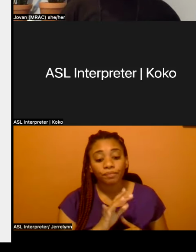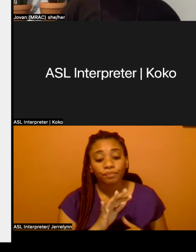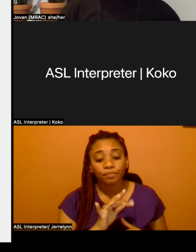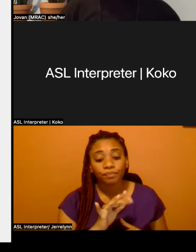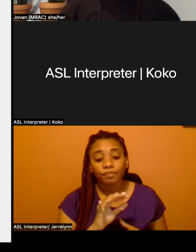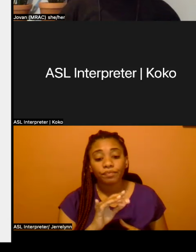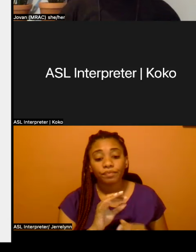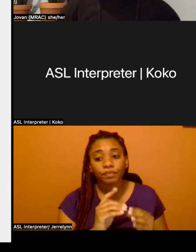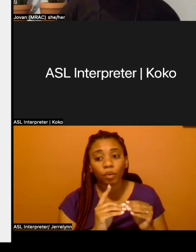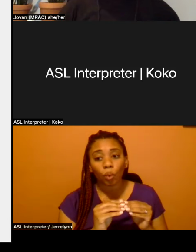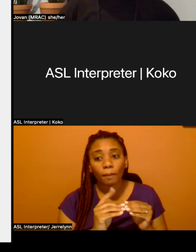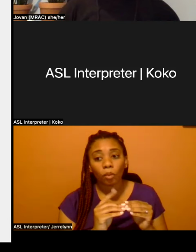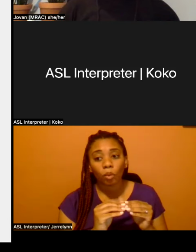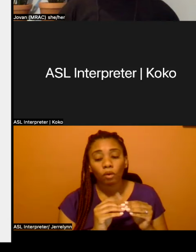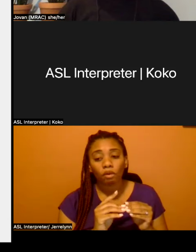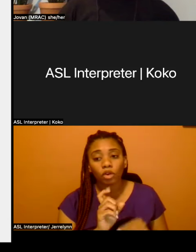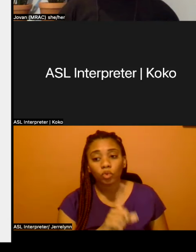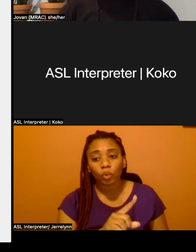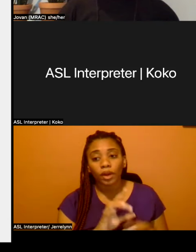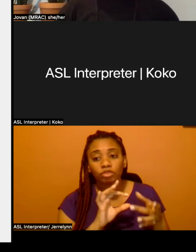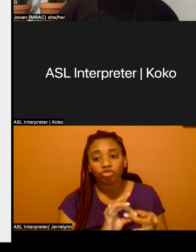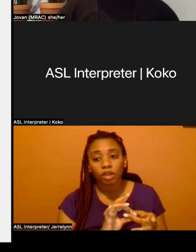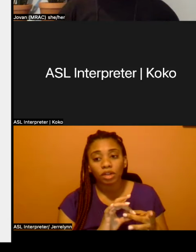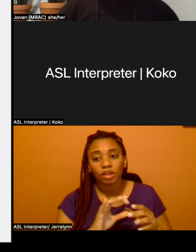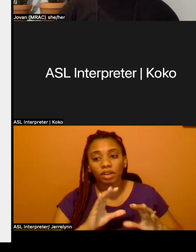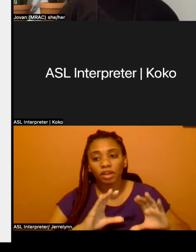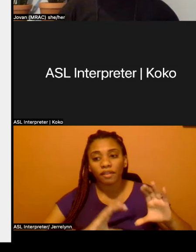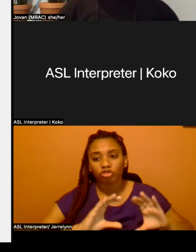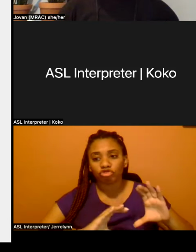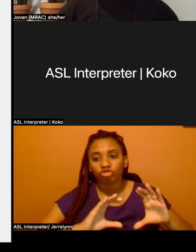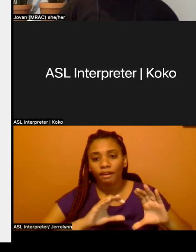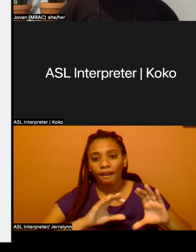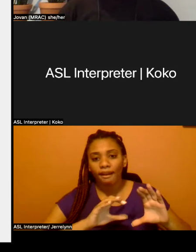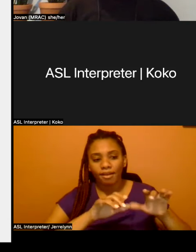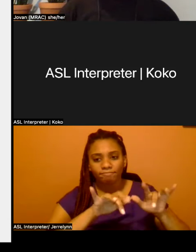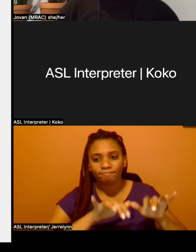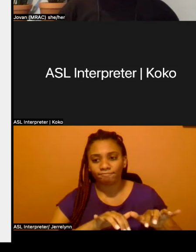And then we have one more question here in the chat, which says, "I am a disabled artist.